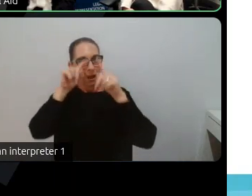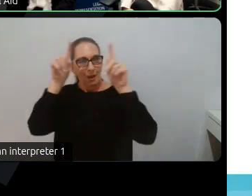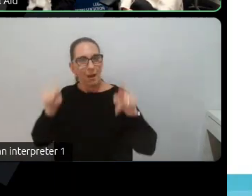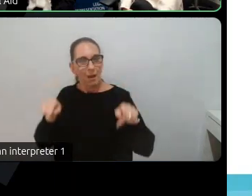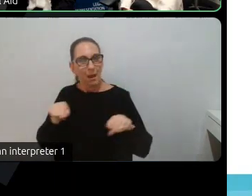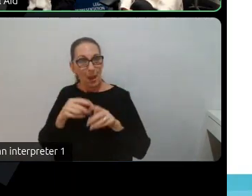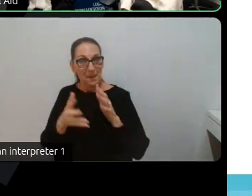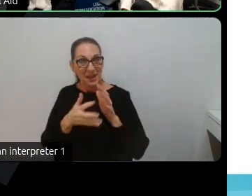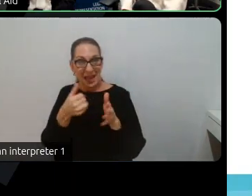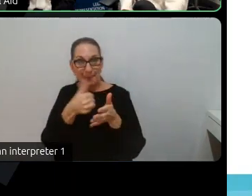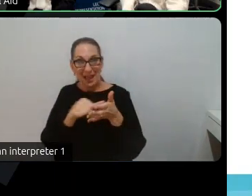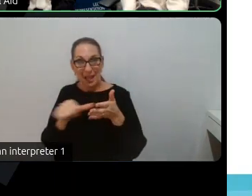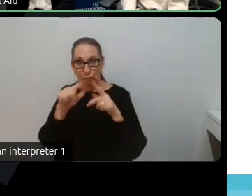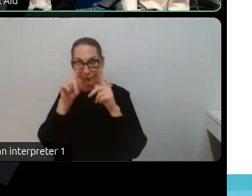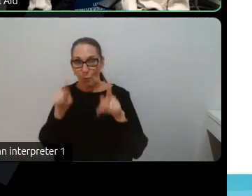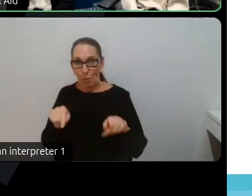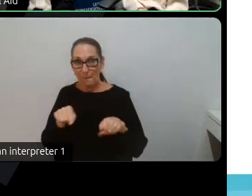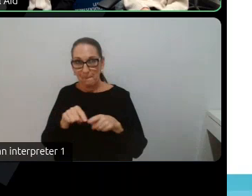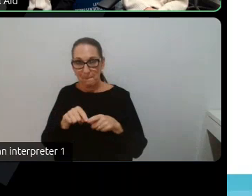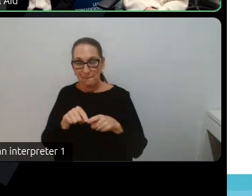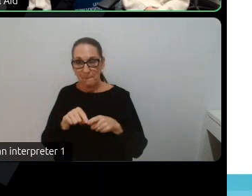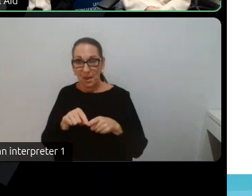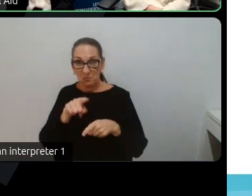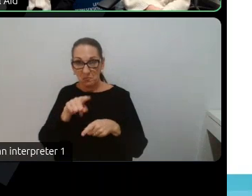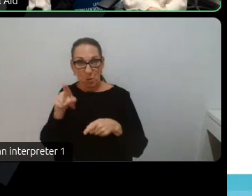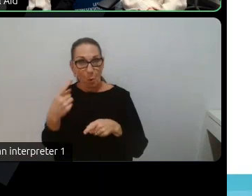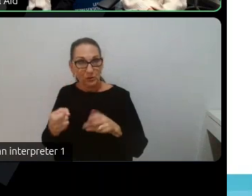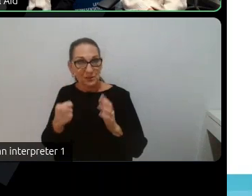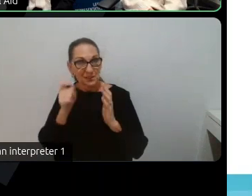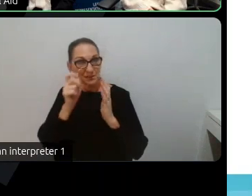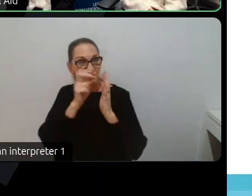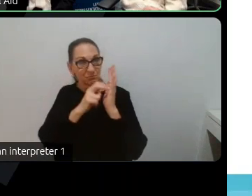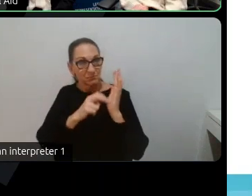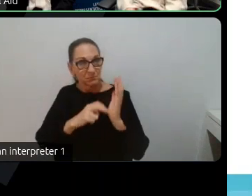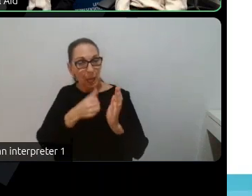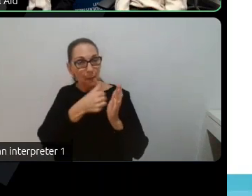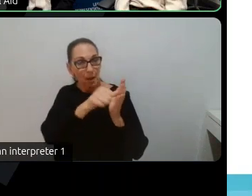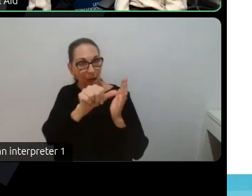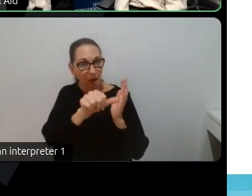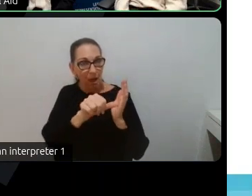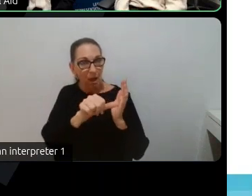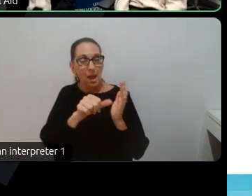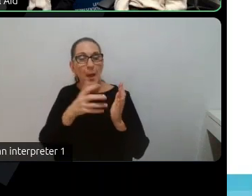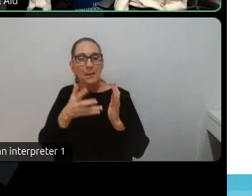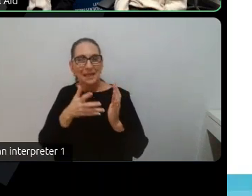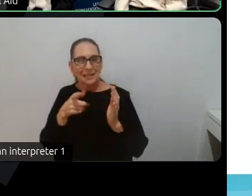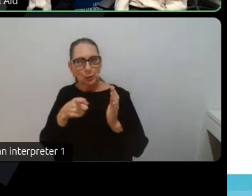who wants to make an application for legal aid, it's important that they understand that